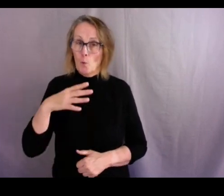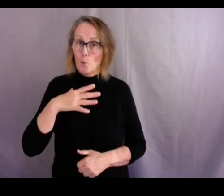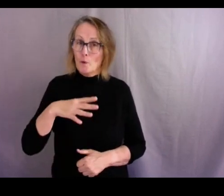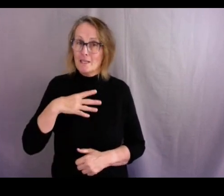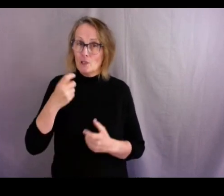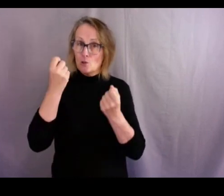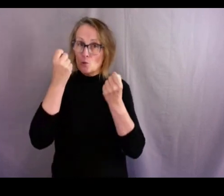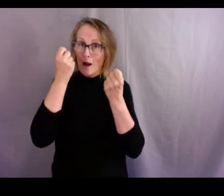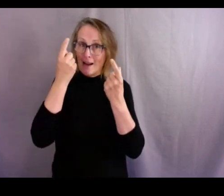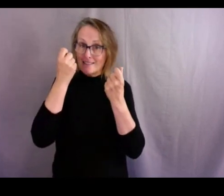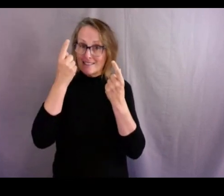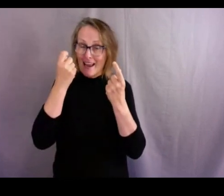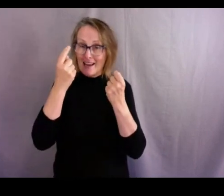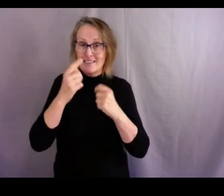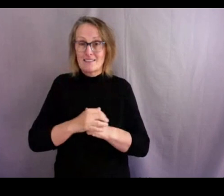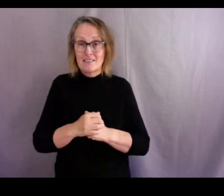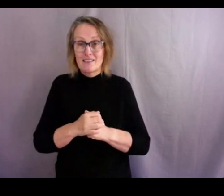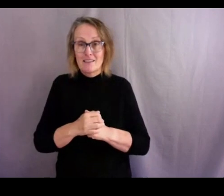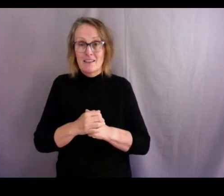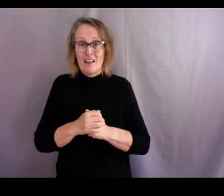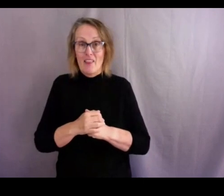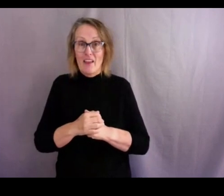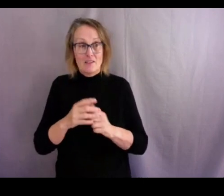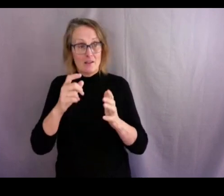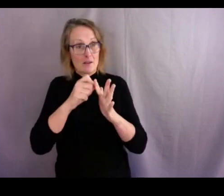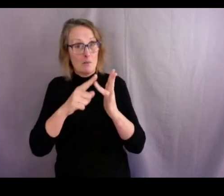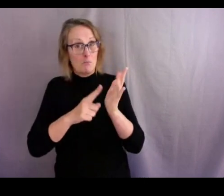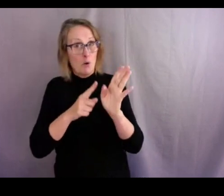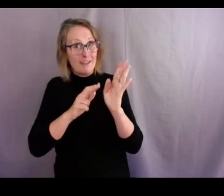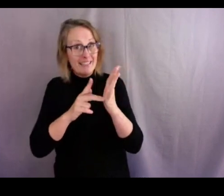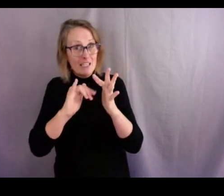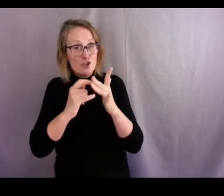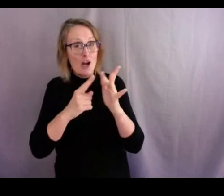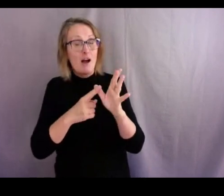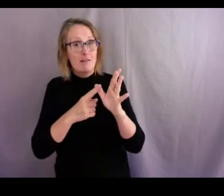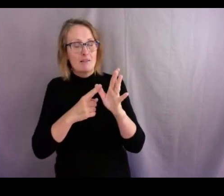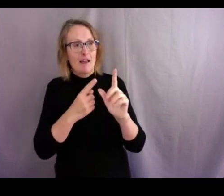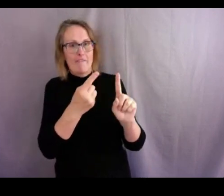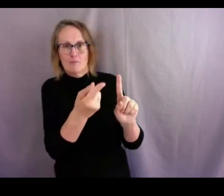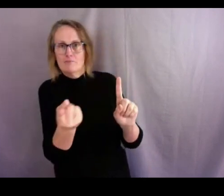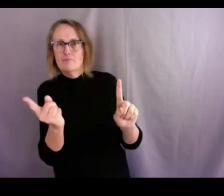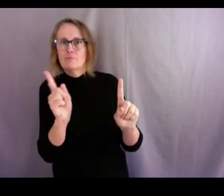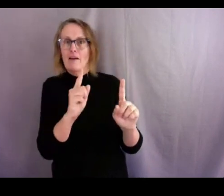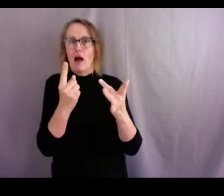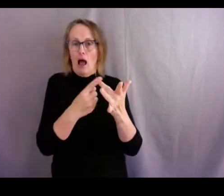by Ma'ohi, by Anata, by Islanders for themselves. It will be in the future. Maruru.